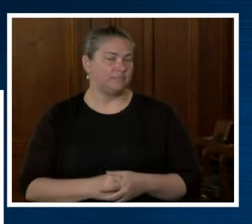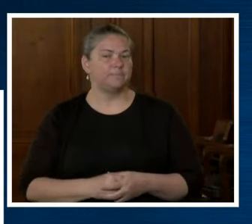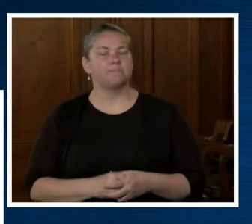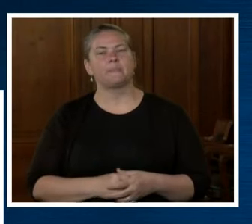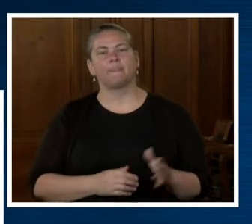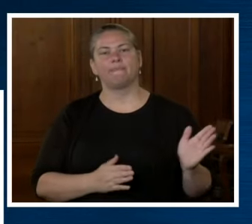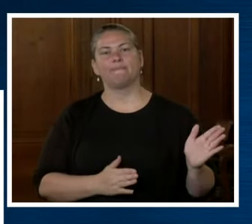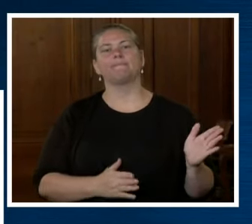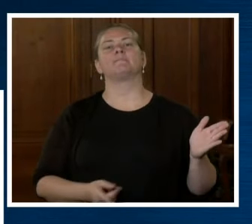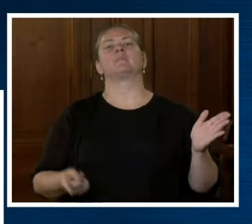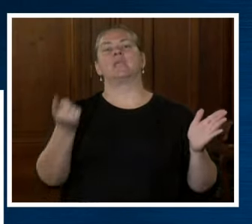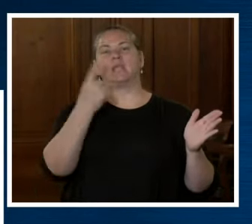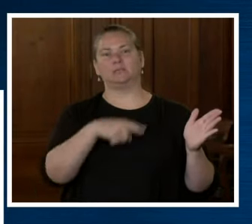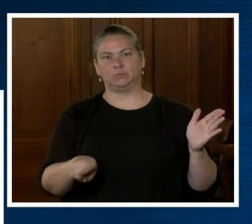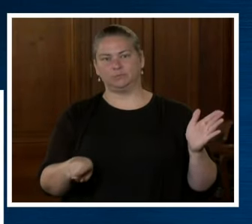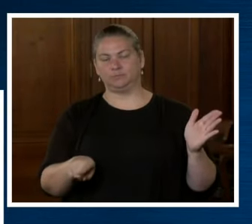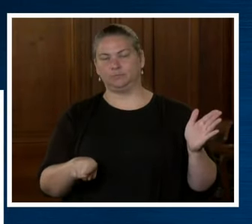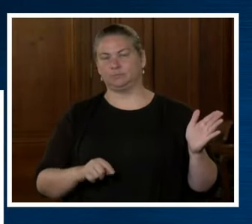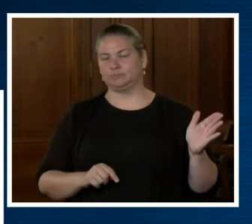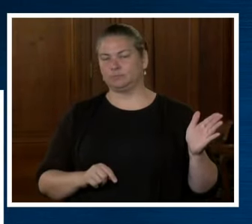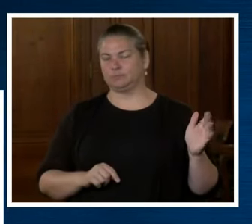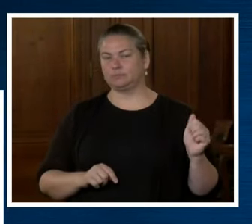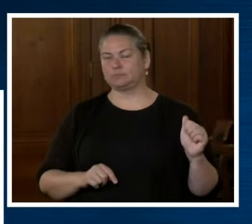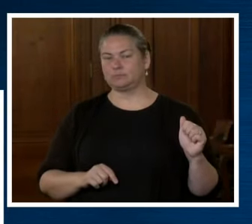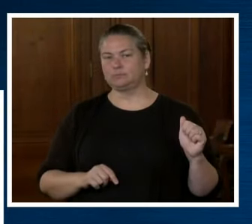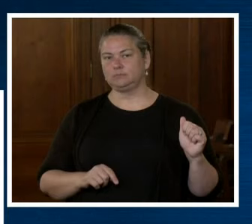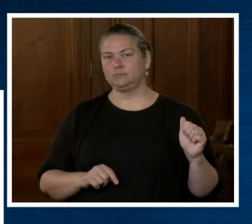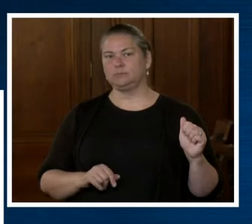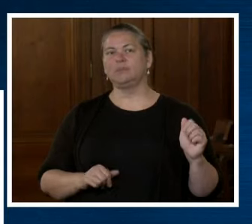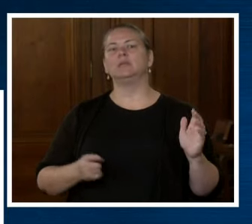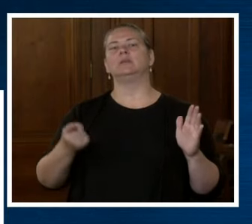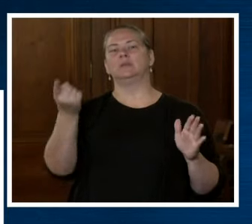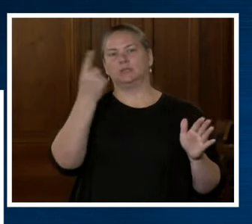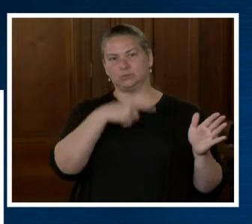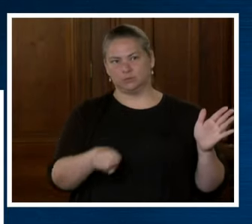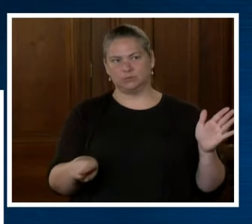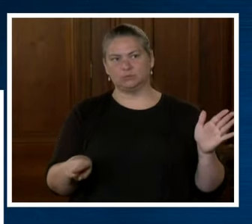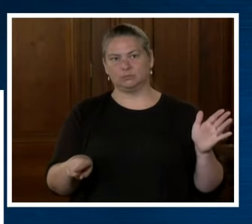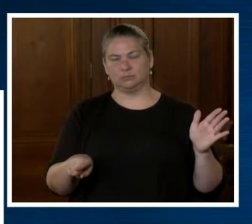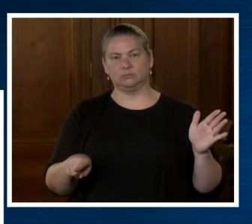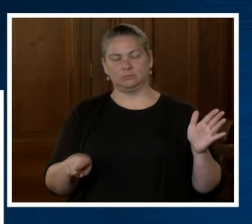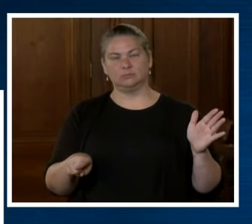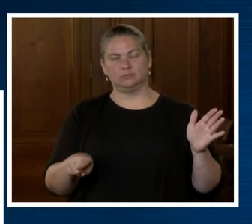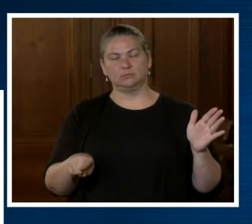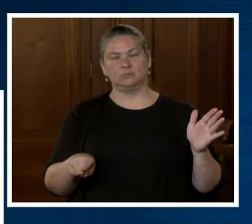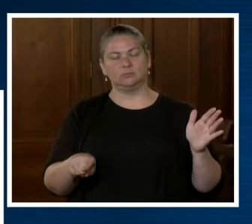RIGHT? ELECTIVE PROCEDURES. THIS HIT OUR HOSPITALS HARD. IT WAS THEIR RECOMMENDATION.